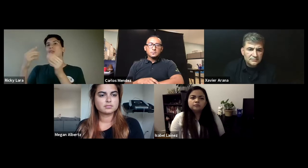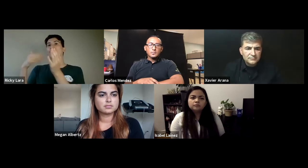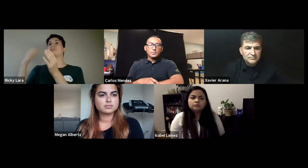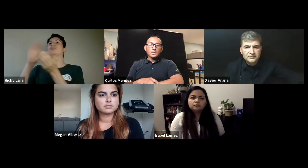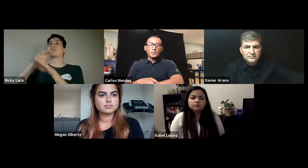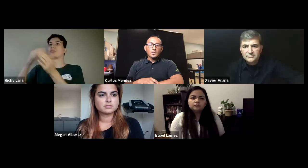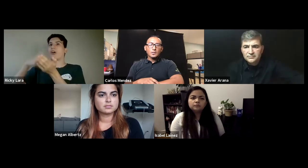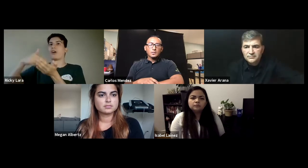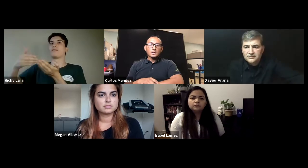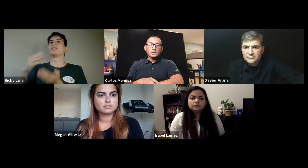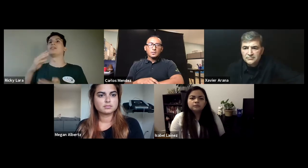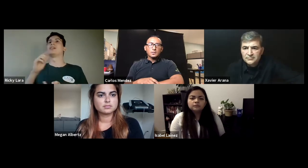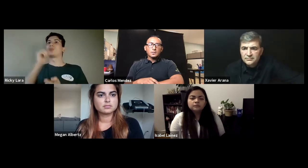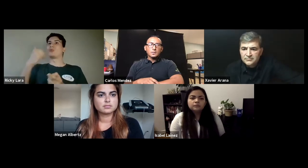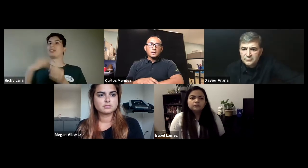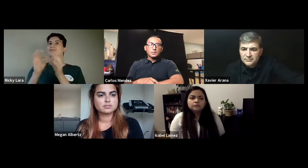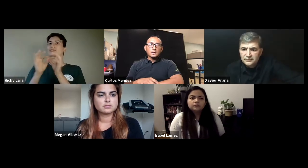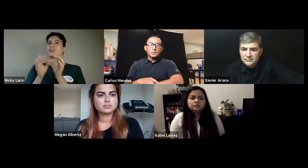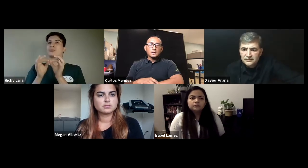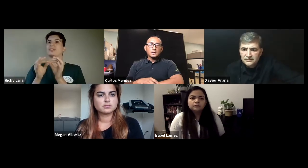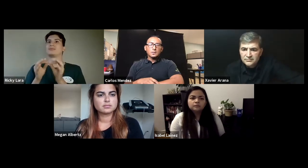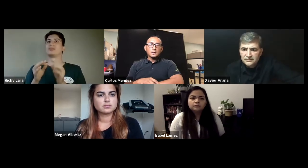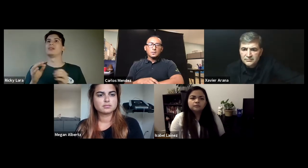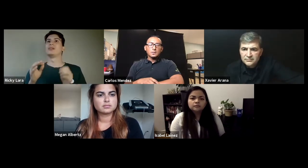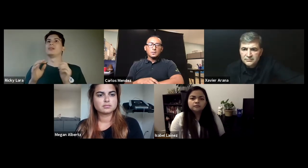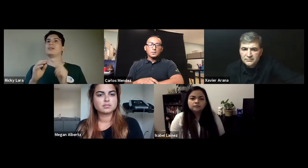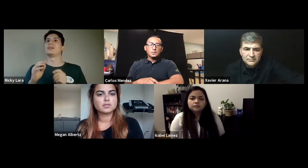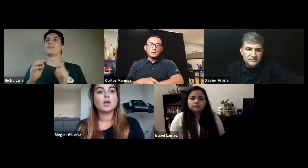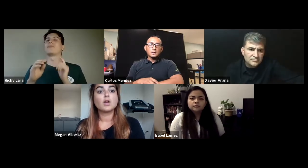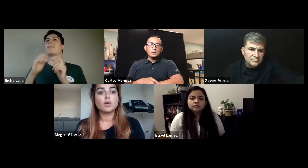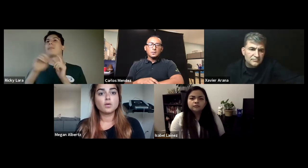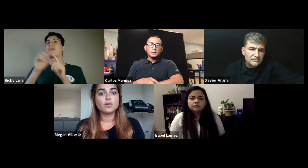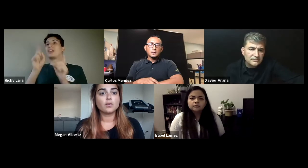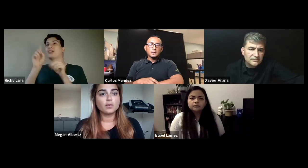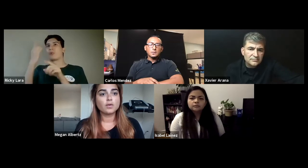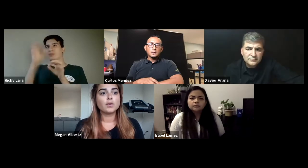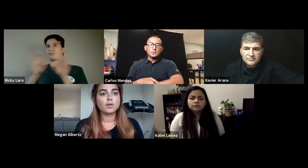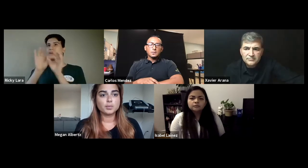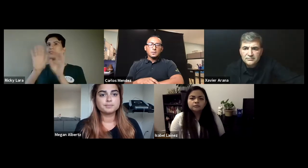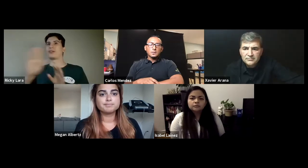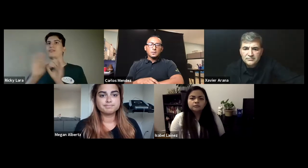and that's one of the, um, majorities that they, um,